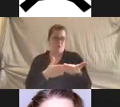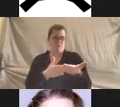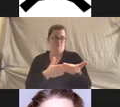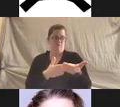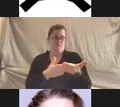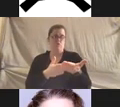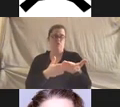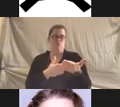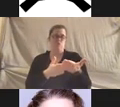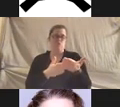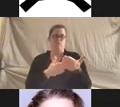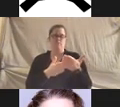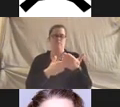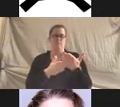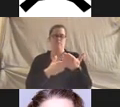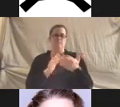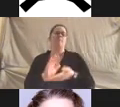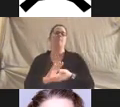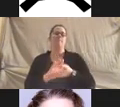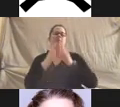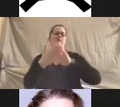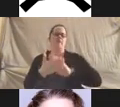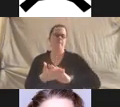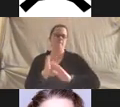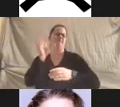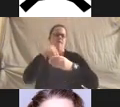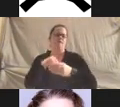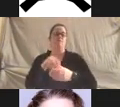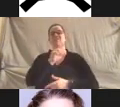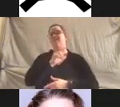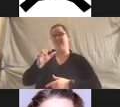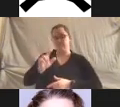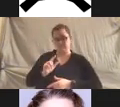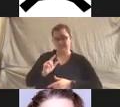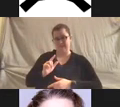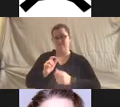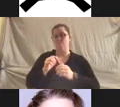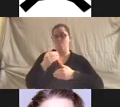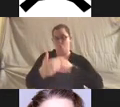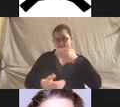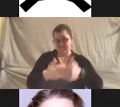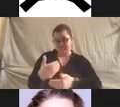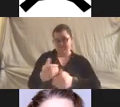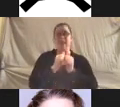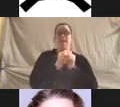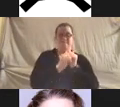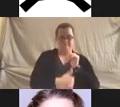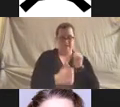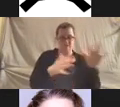into the legislative process and then get passed is tenacity,